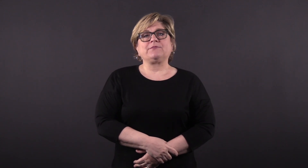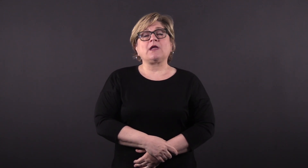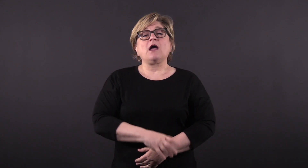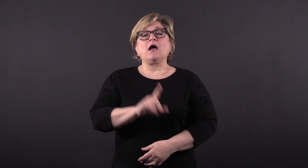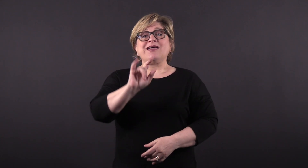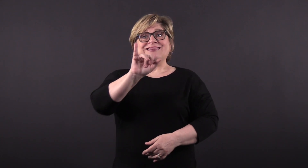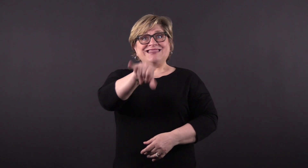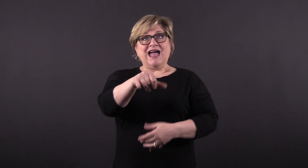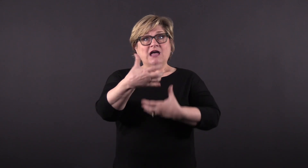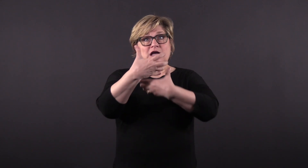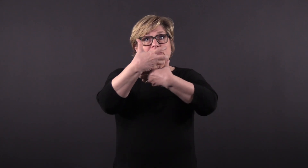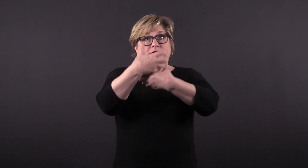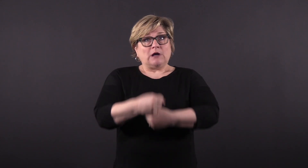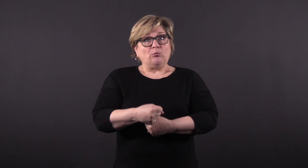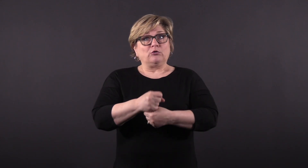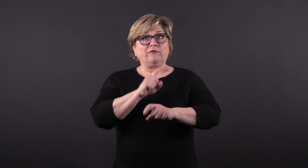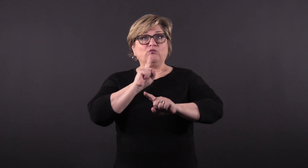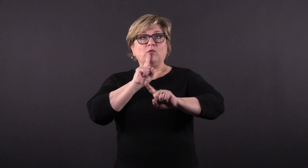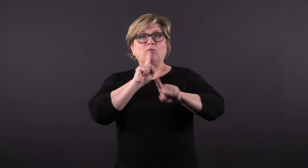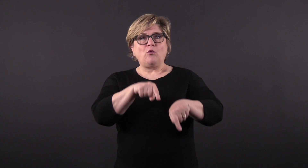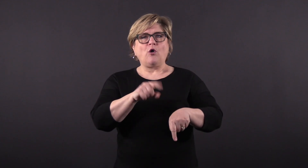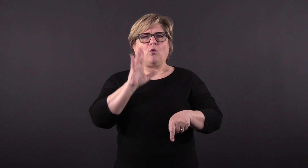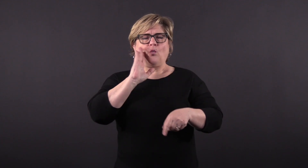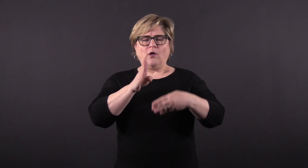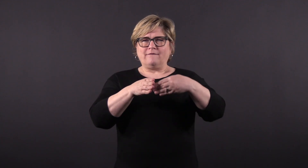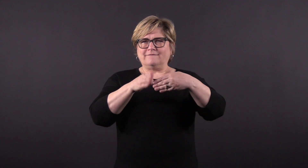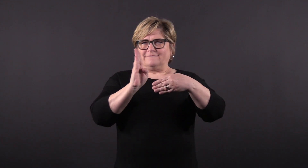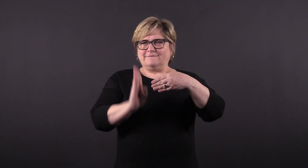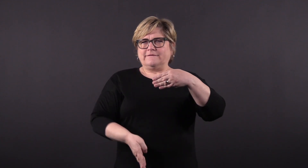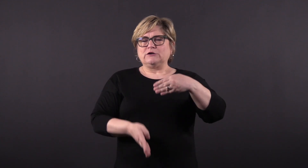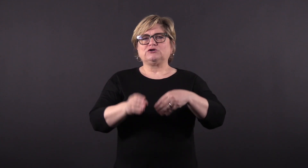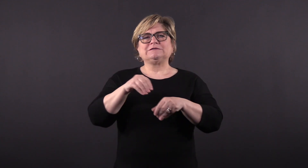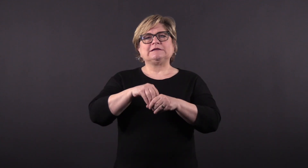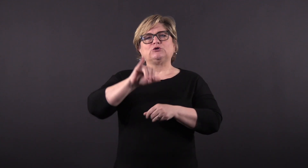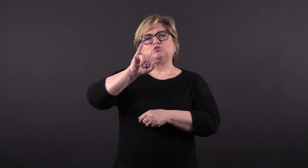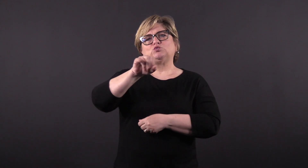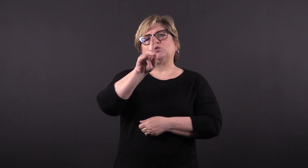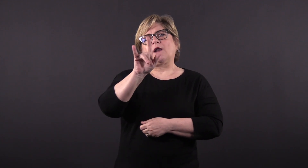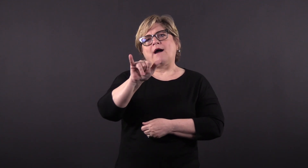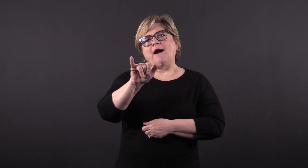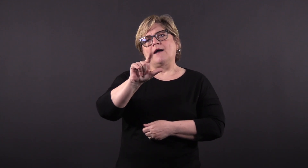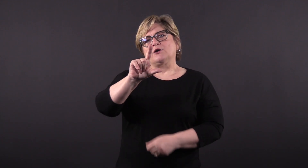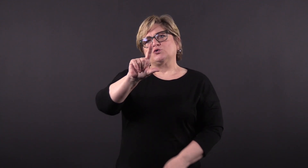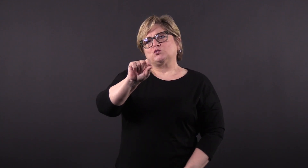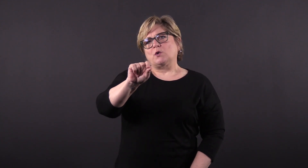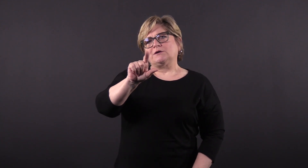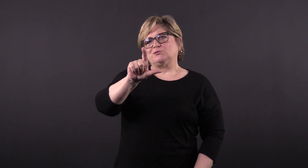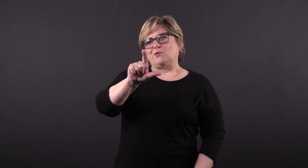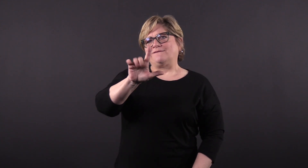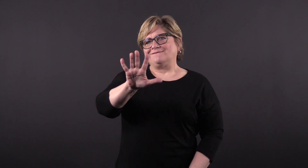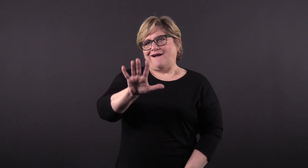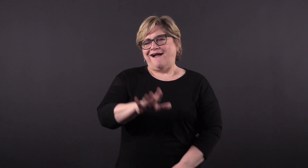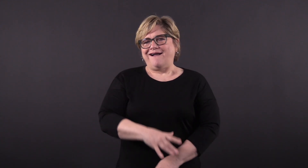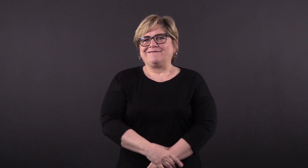The summary of the report will be completed in July 2025.